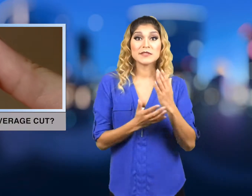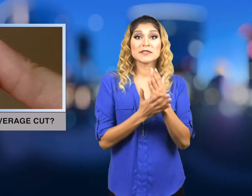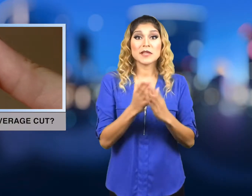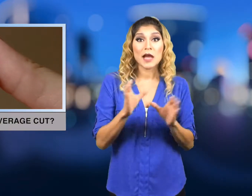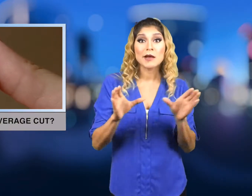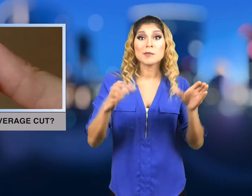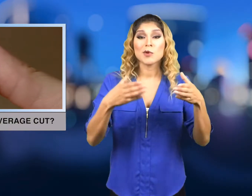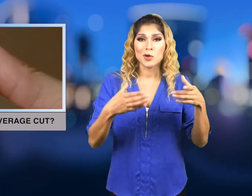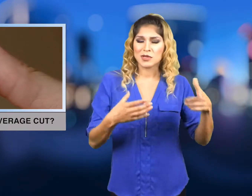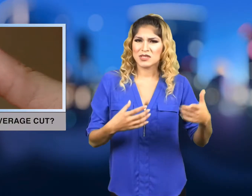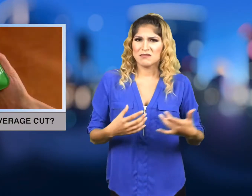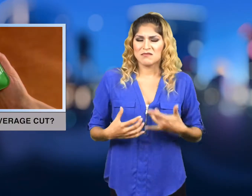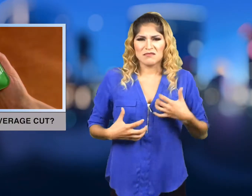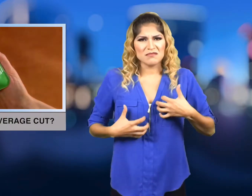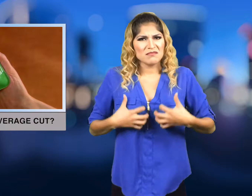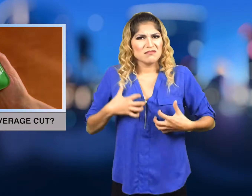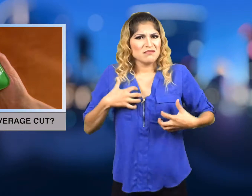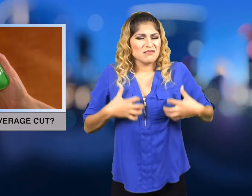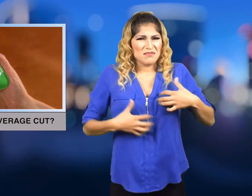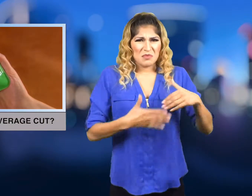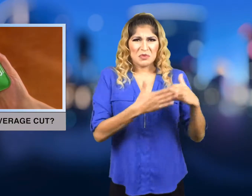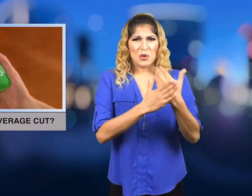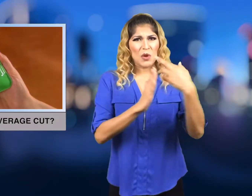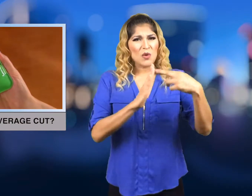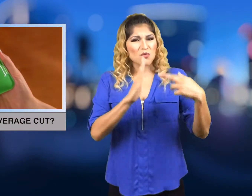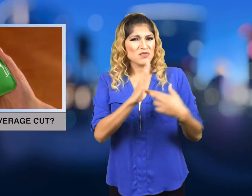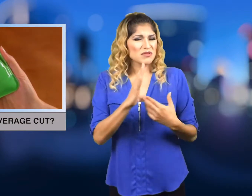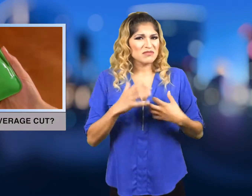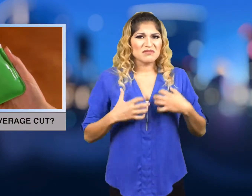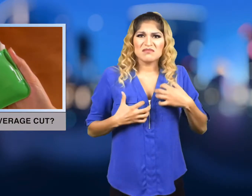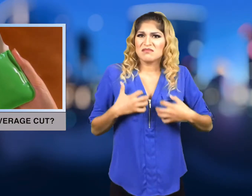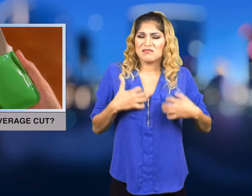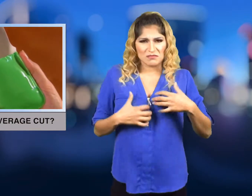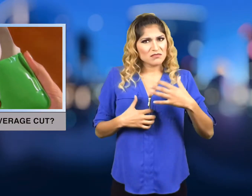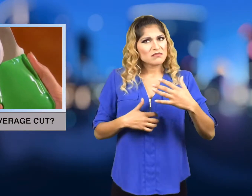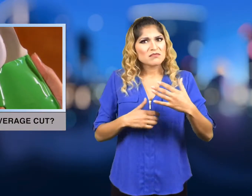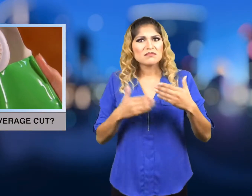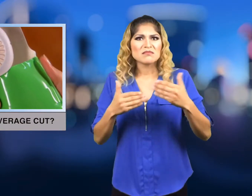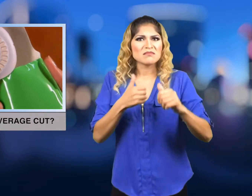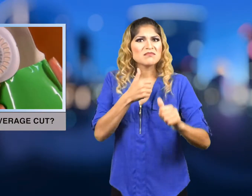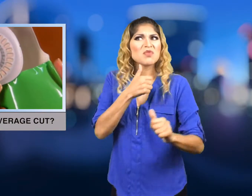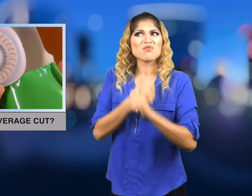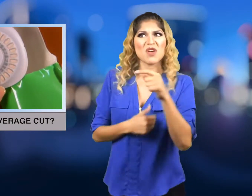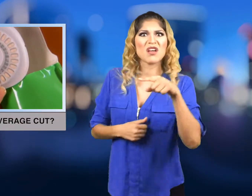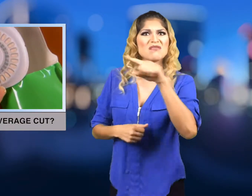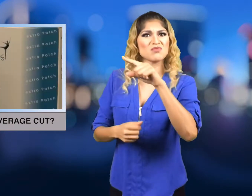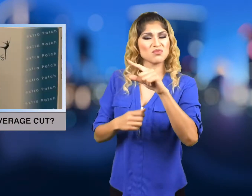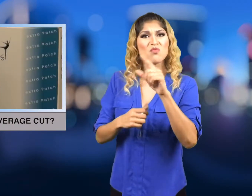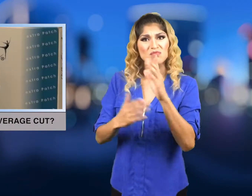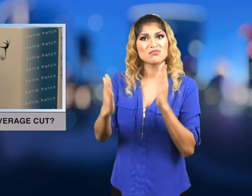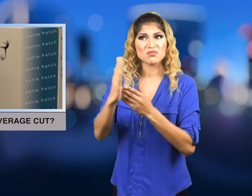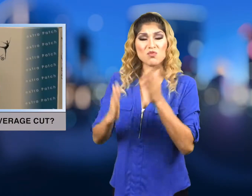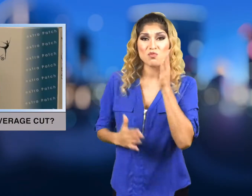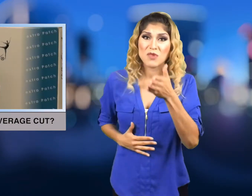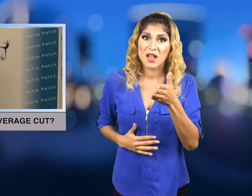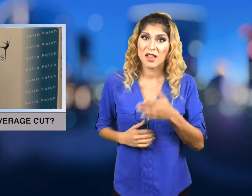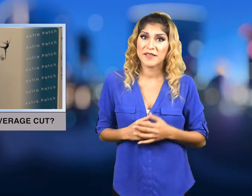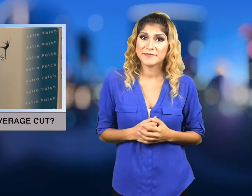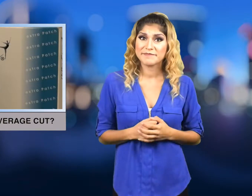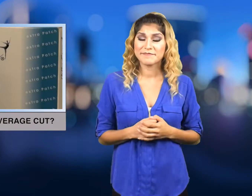upset with the new rule and plan on filing lawsuits.